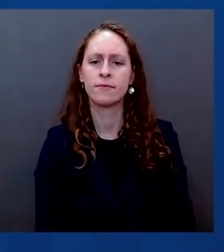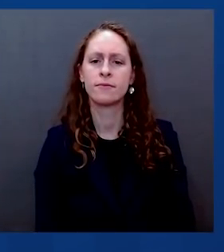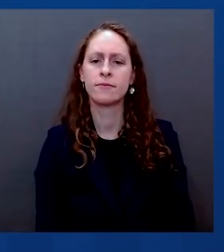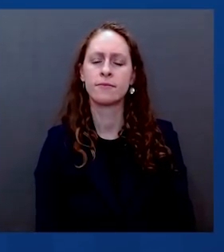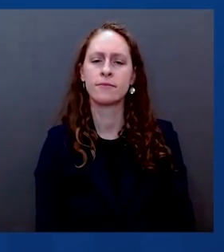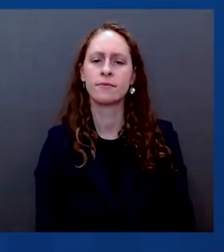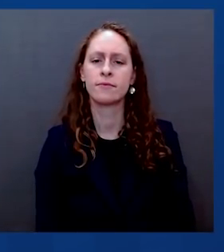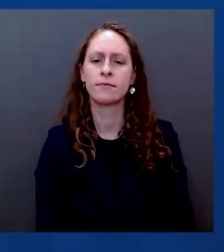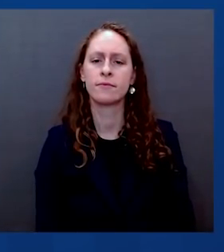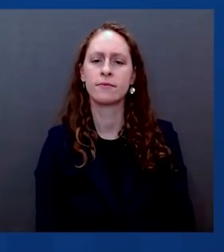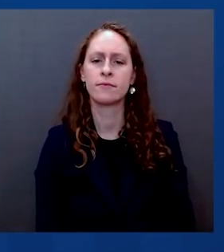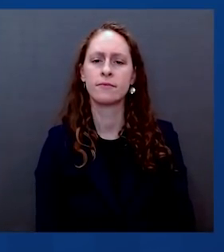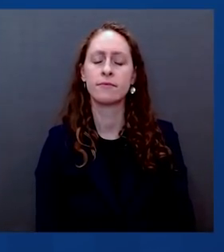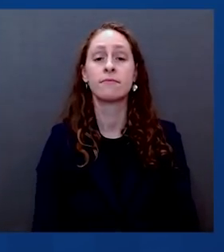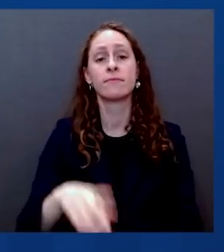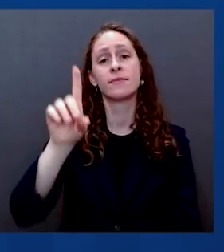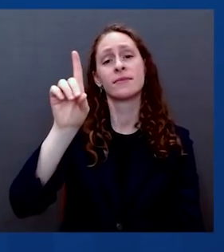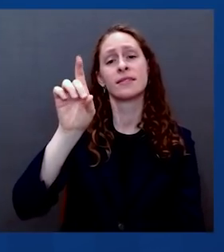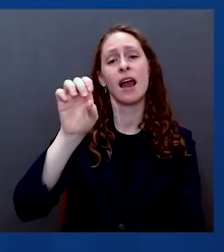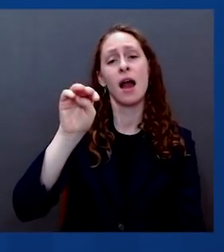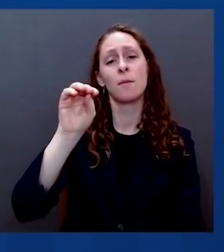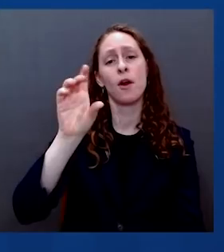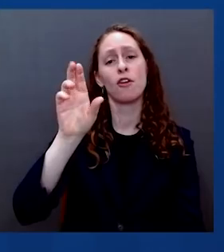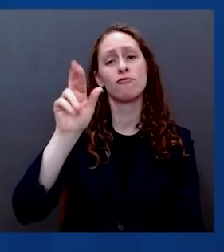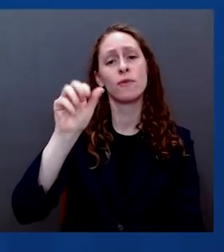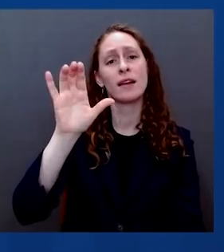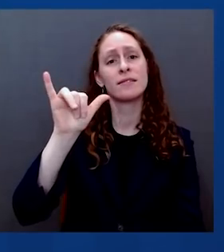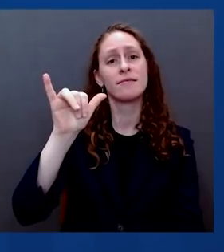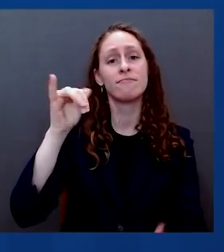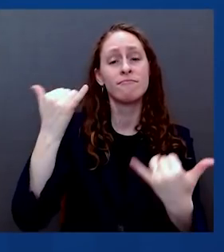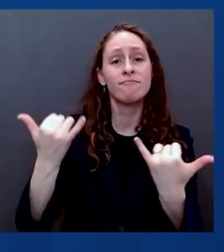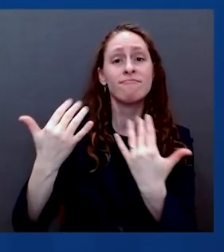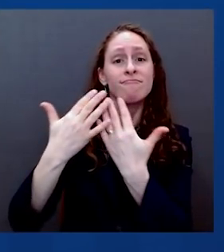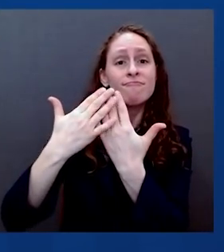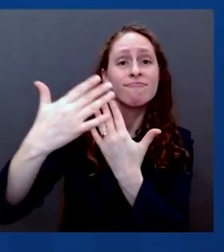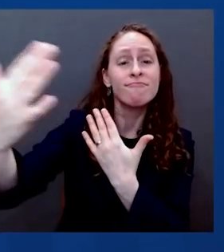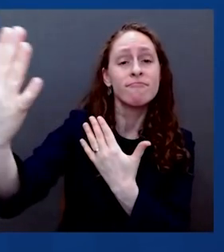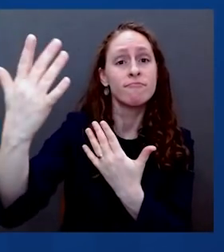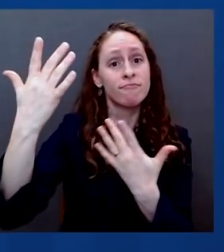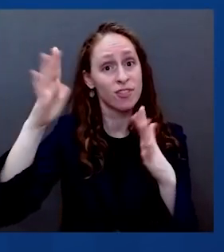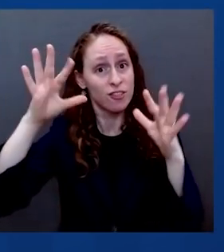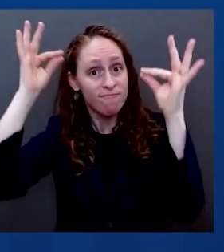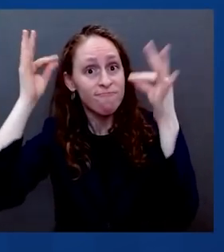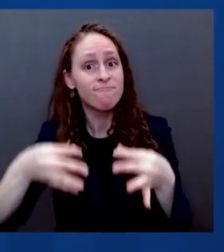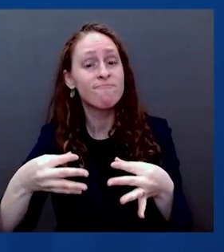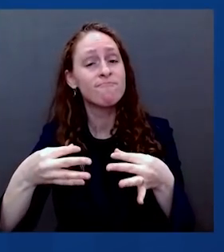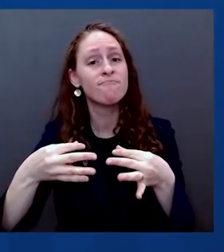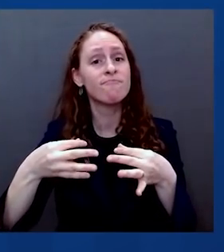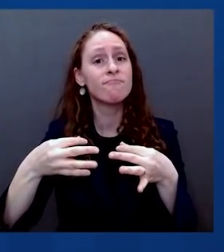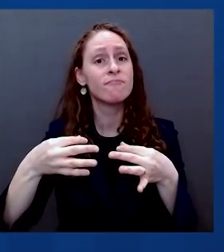to stand against the forces in America that value power over principle, forces that attempted a coup --